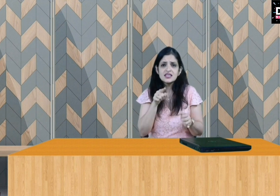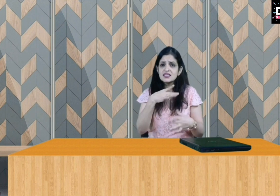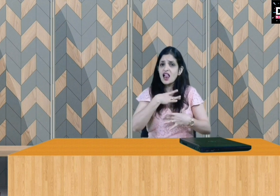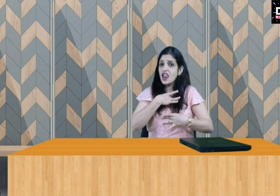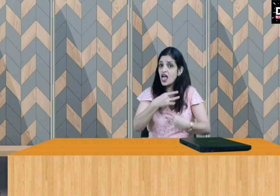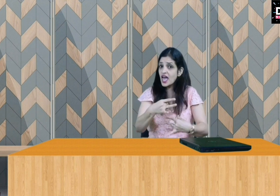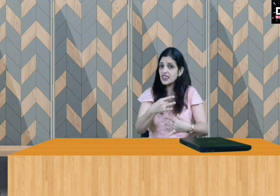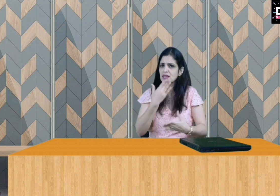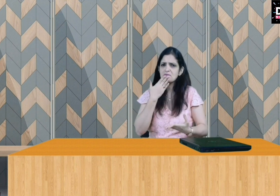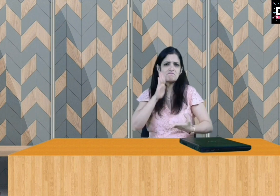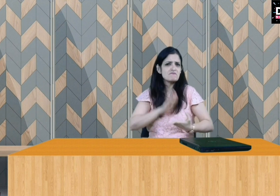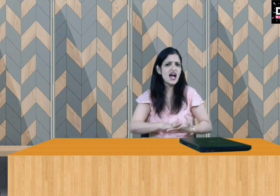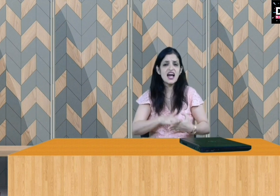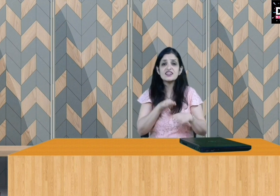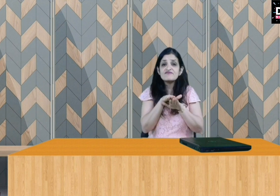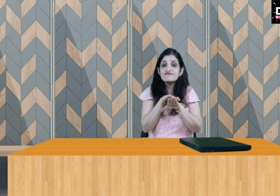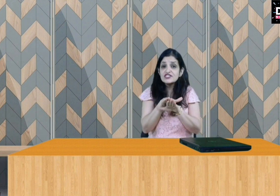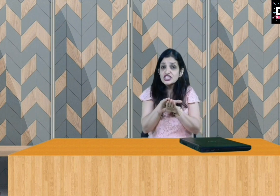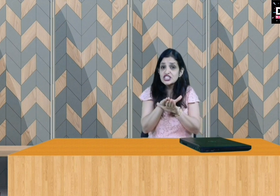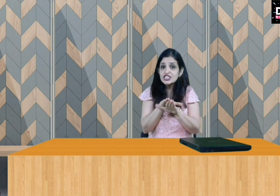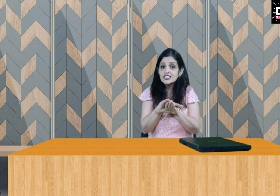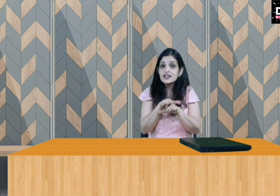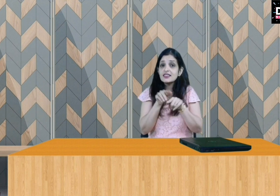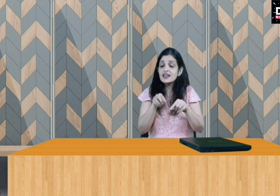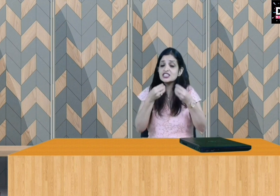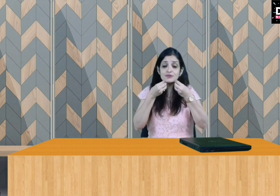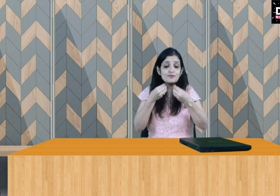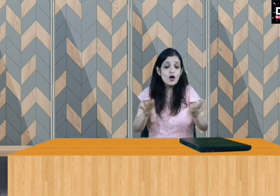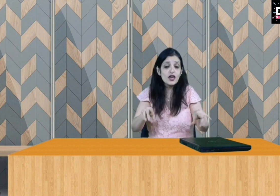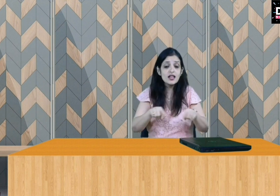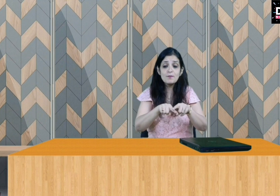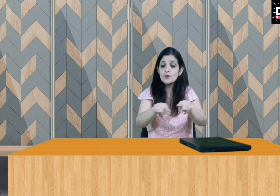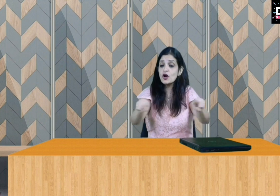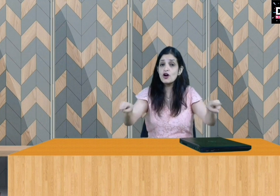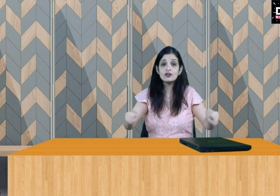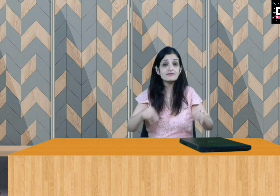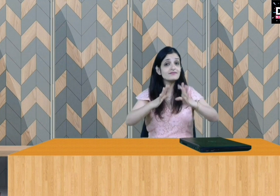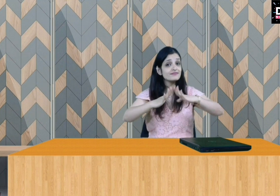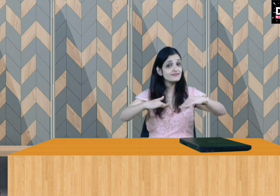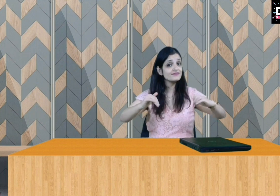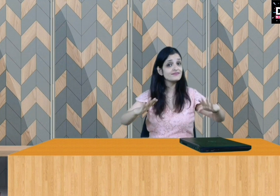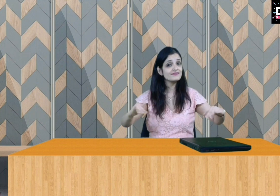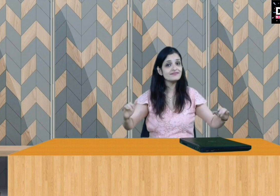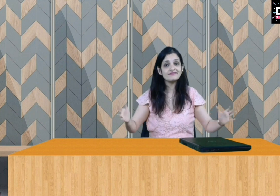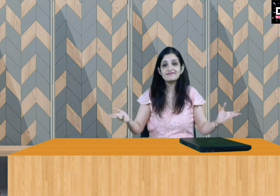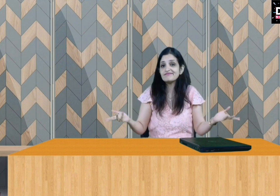It is like a bad fish that spoil the pond